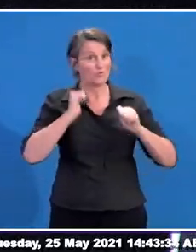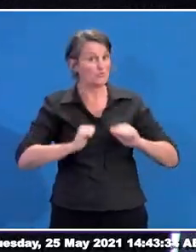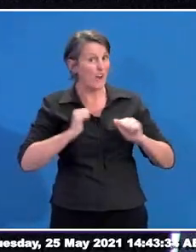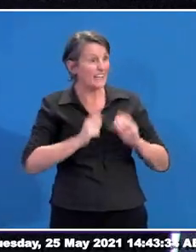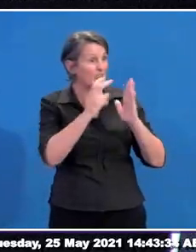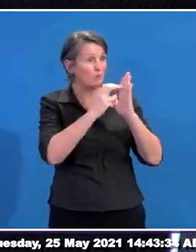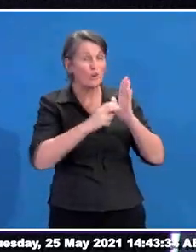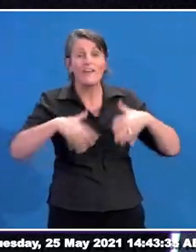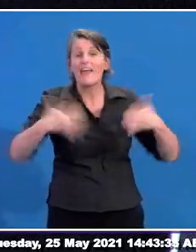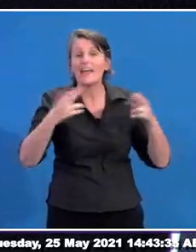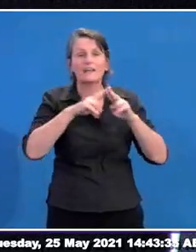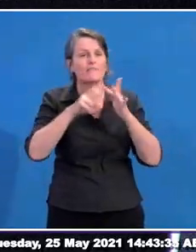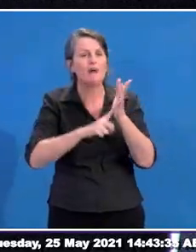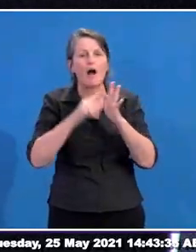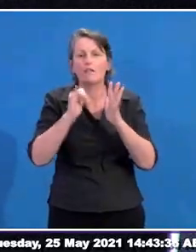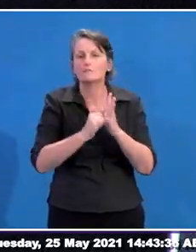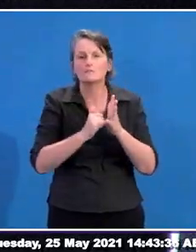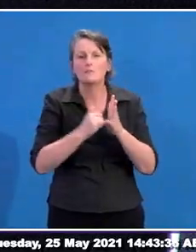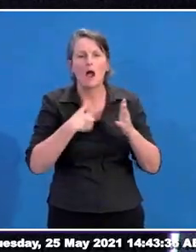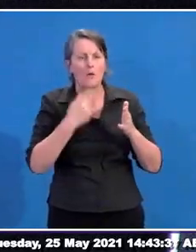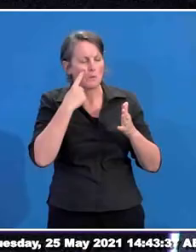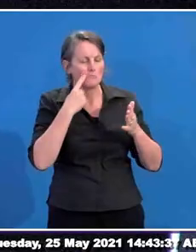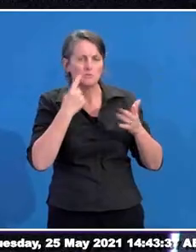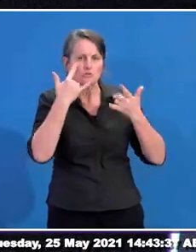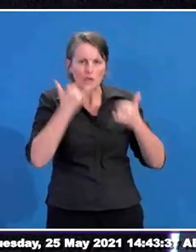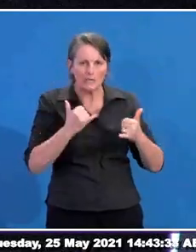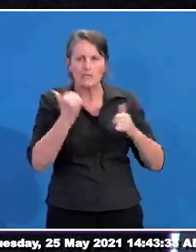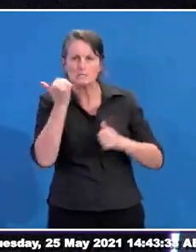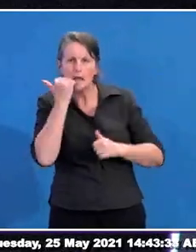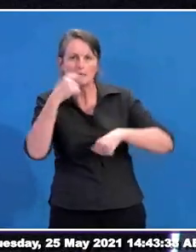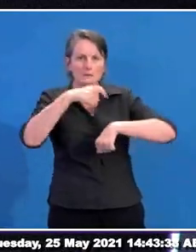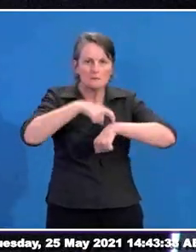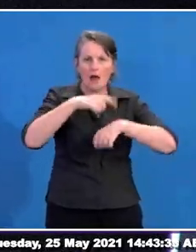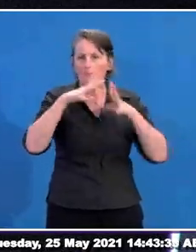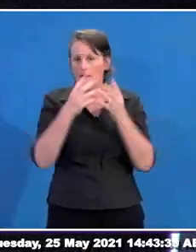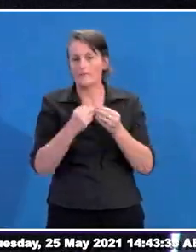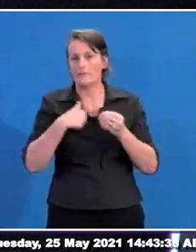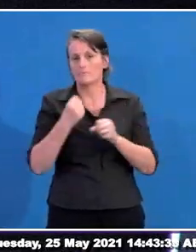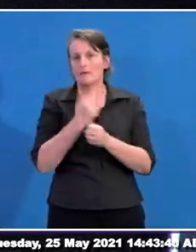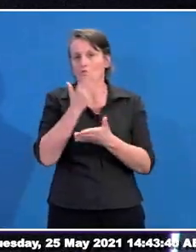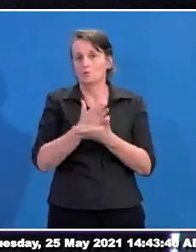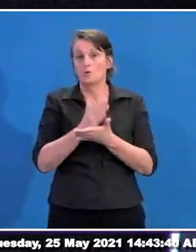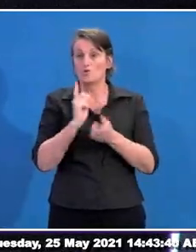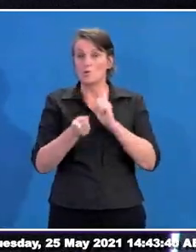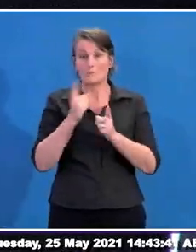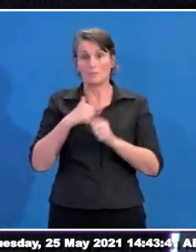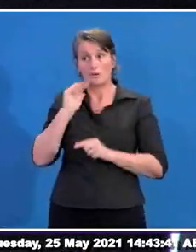So if someone lodged a complaint, I might be able to go back and ask human resources whether there has been a complaint lodged previously.